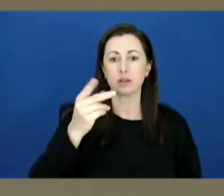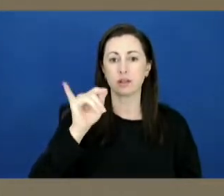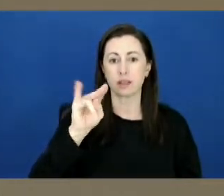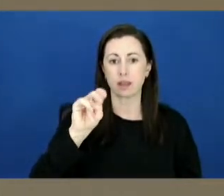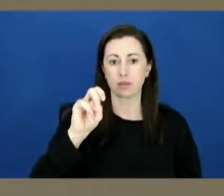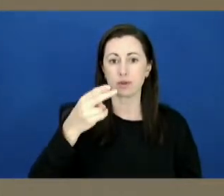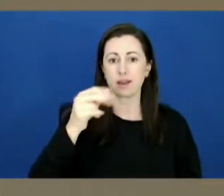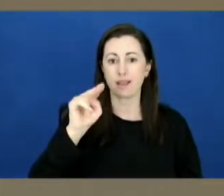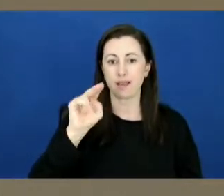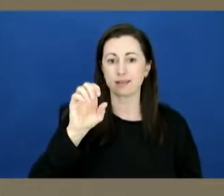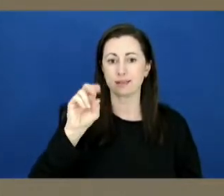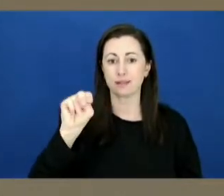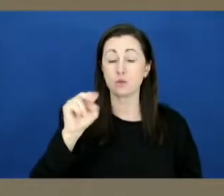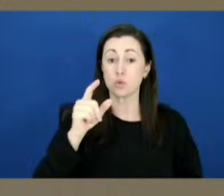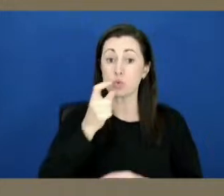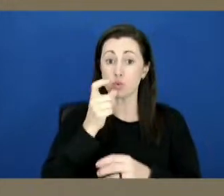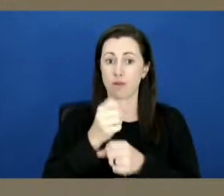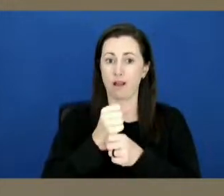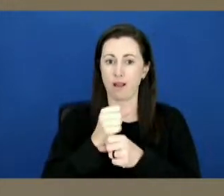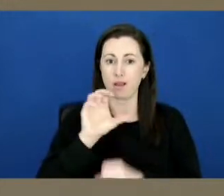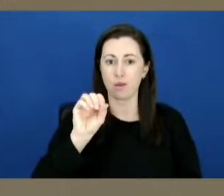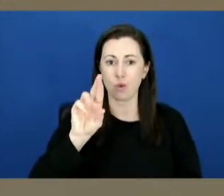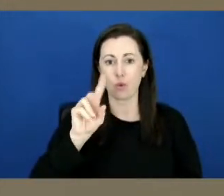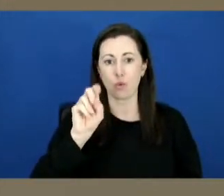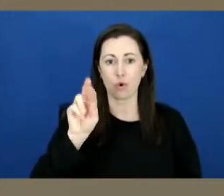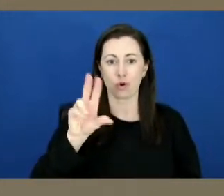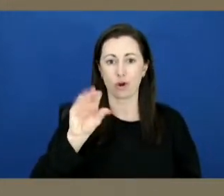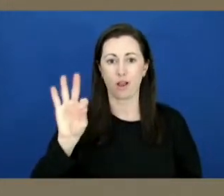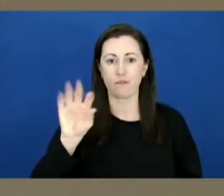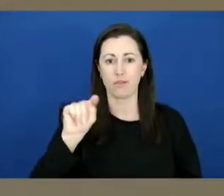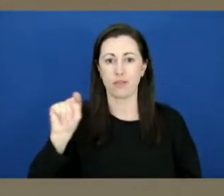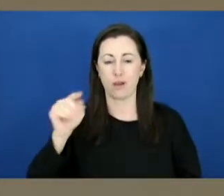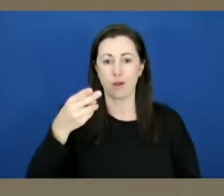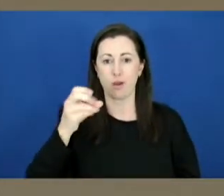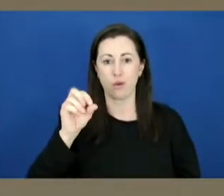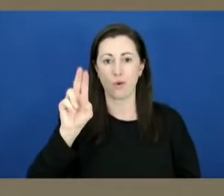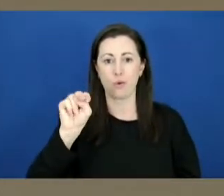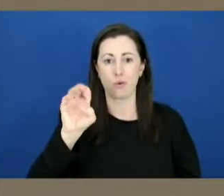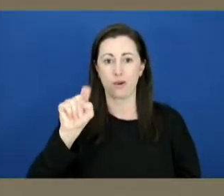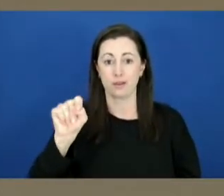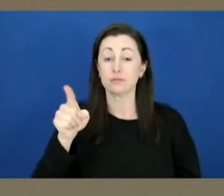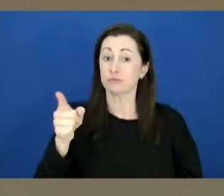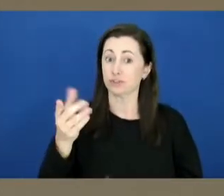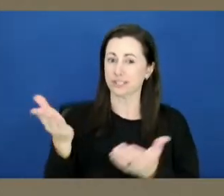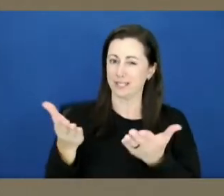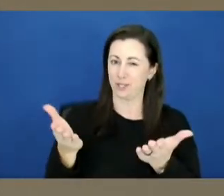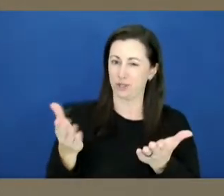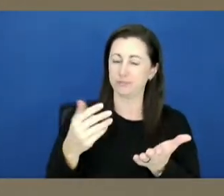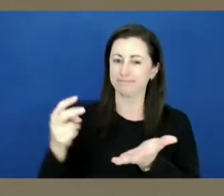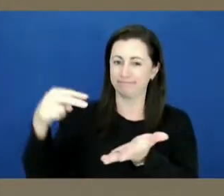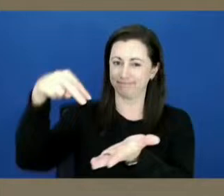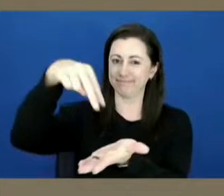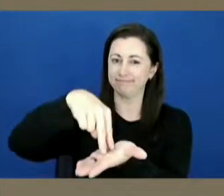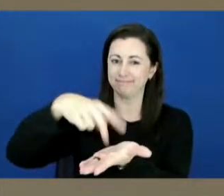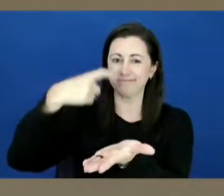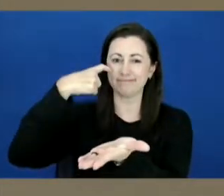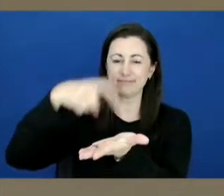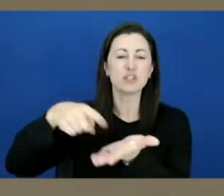PROTOCOL OFFICER CATHERINE HANSEN WHO ALSO RECEIVED THE ORDER OF THE HORNET, IS HERE